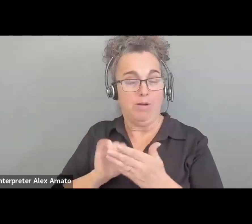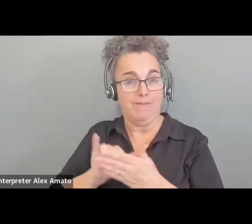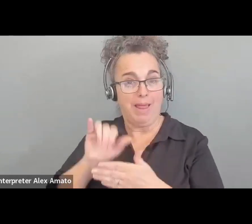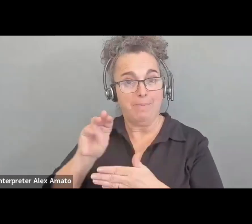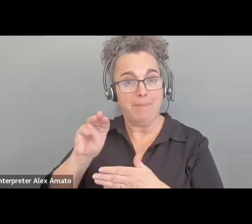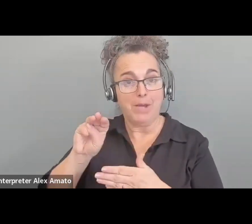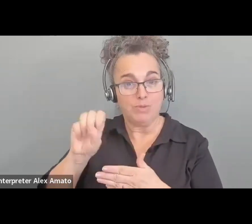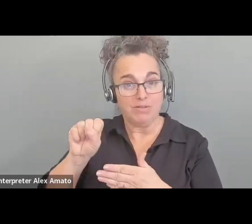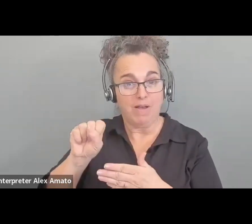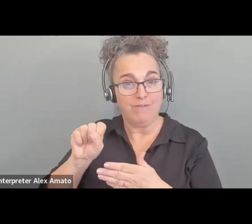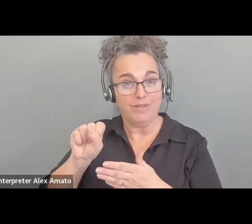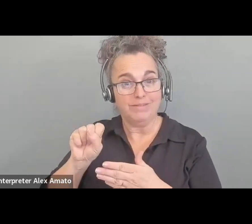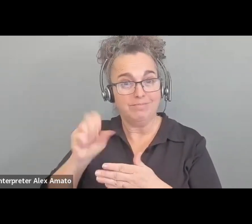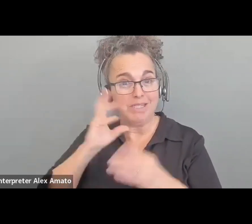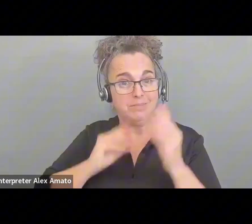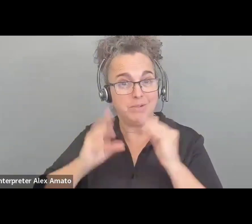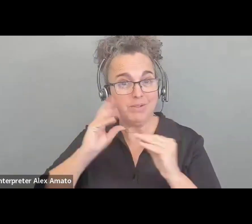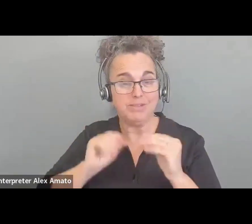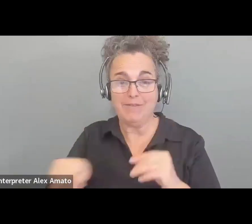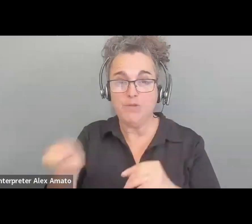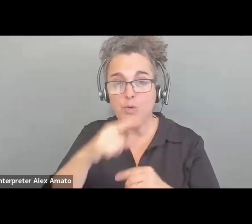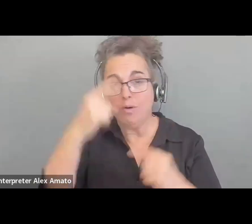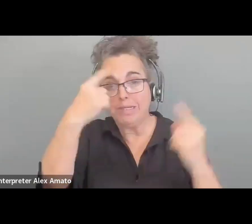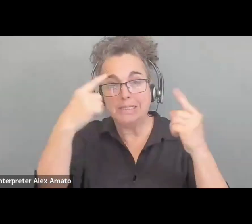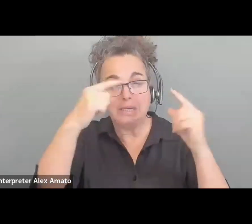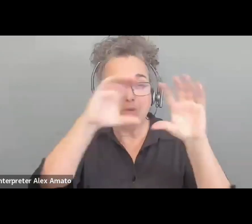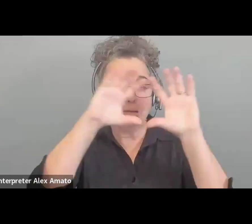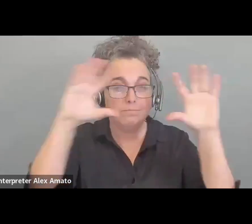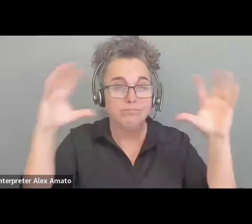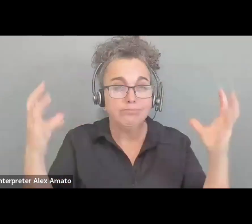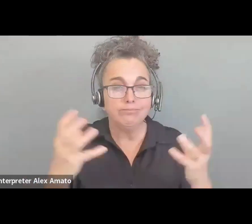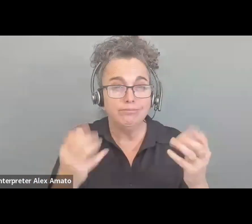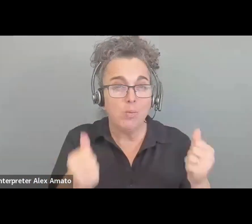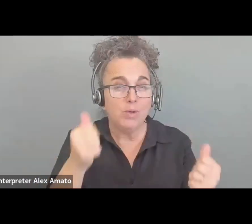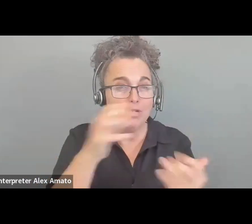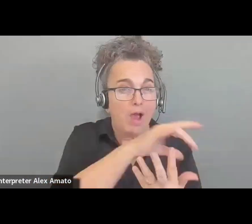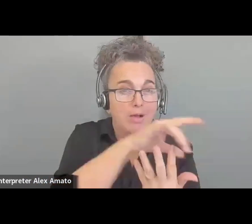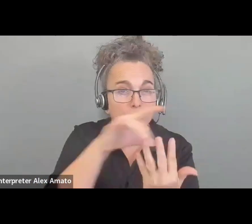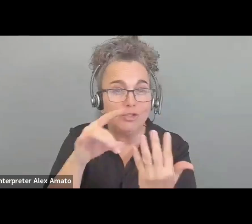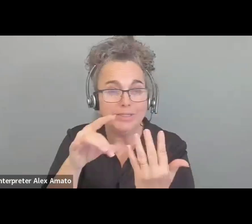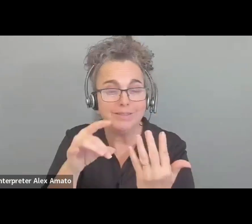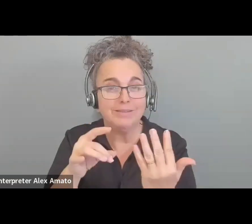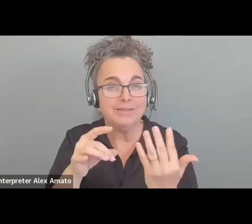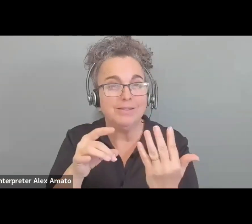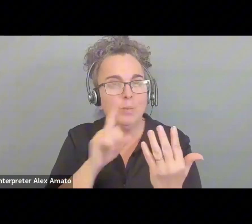And if you are considering different options, really wait this one.